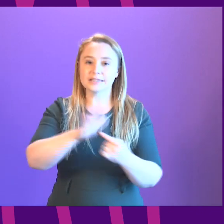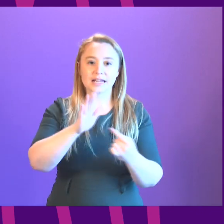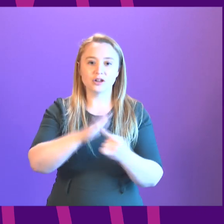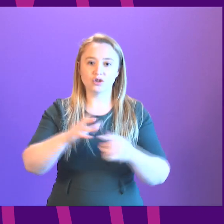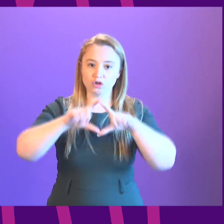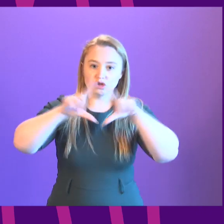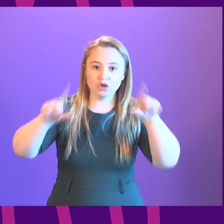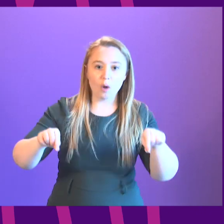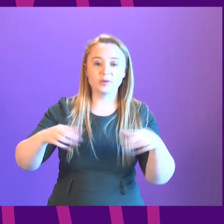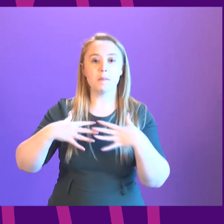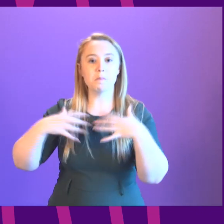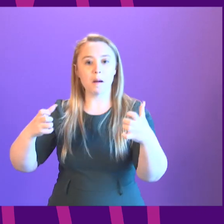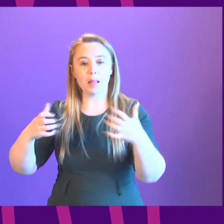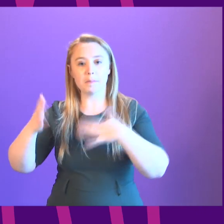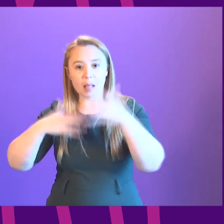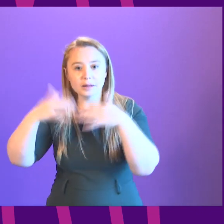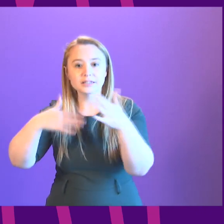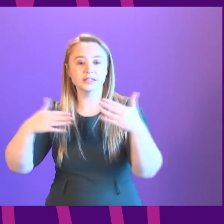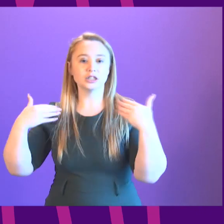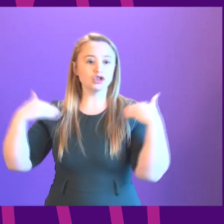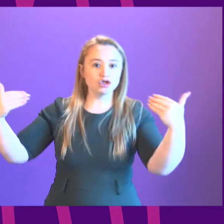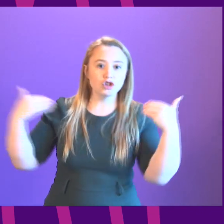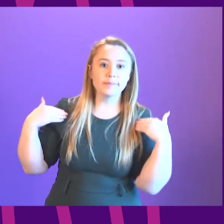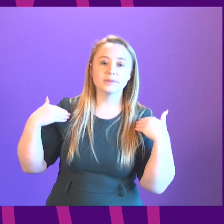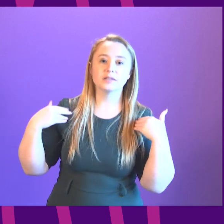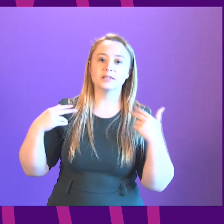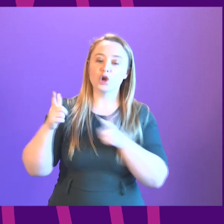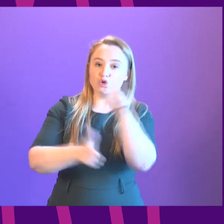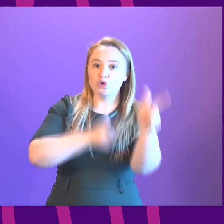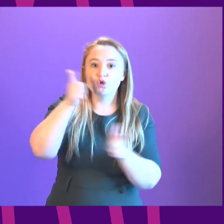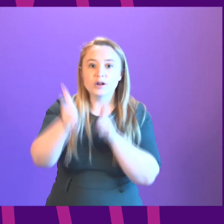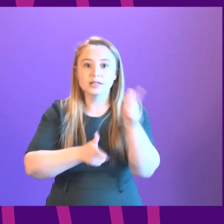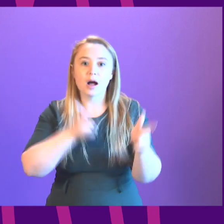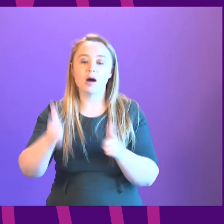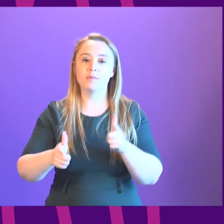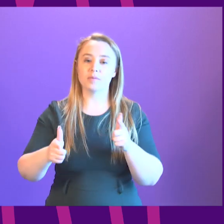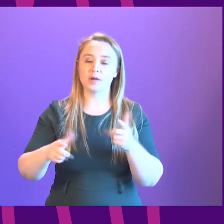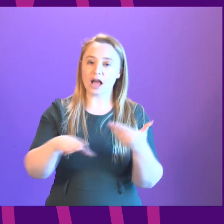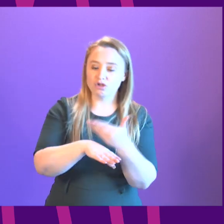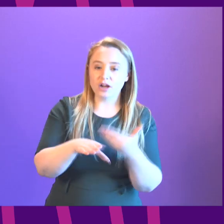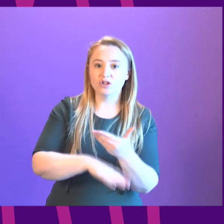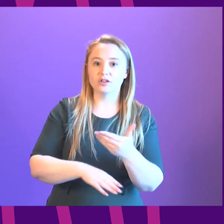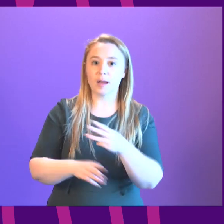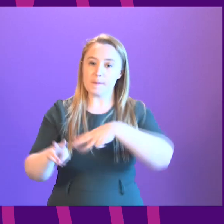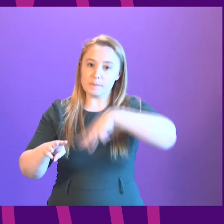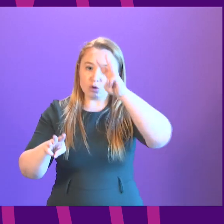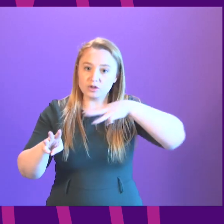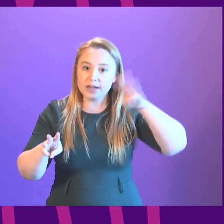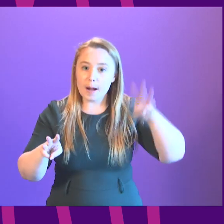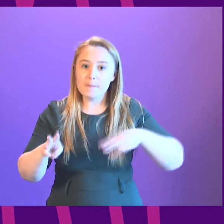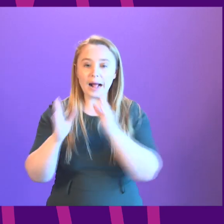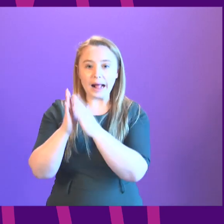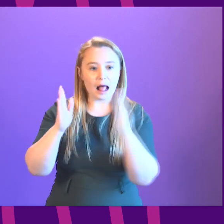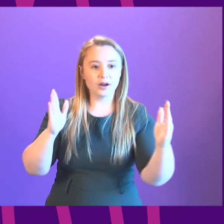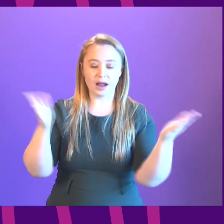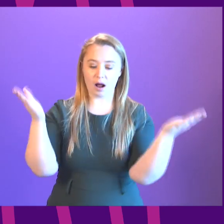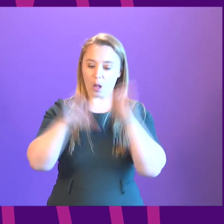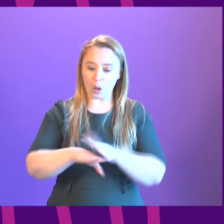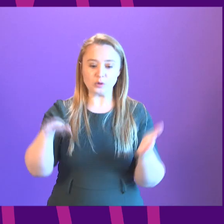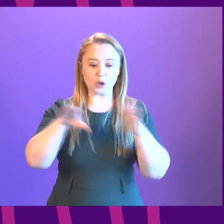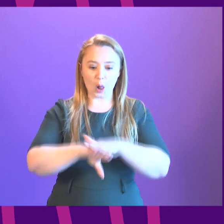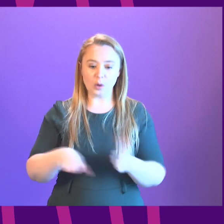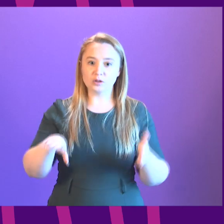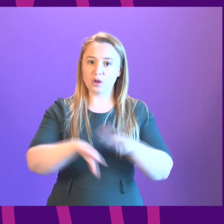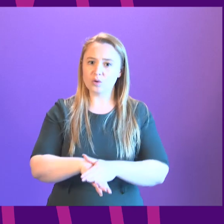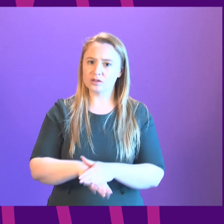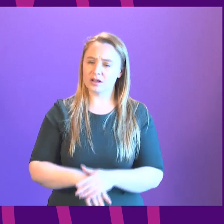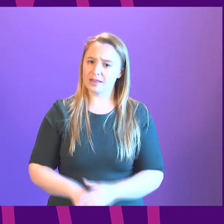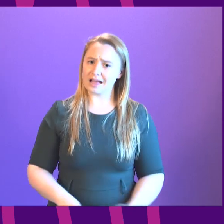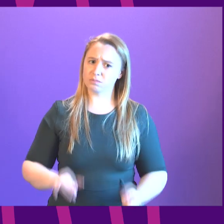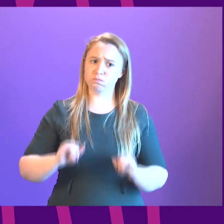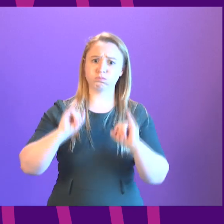public buildings, gyms, indoor tourism attractions, museums and galleries. That is a drastic move.